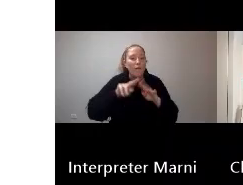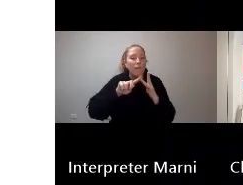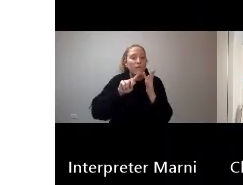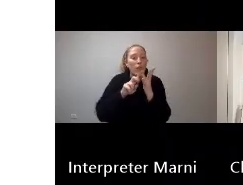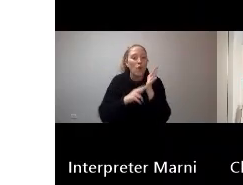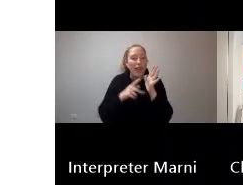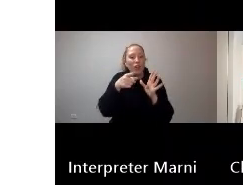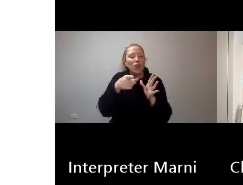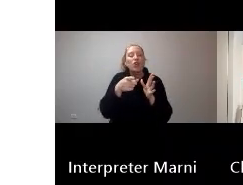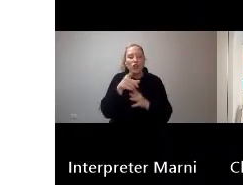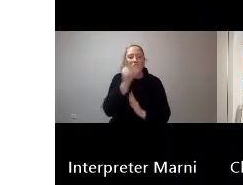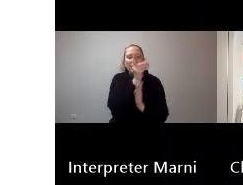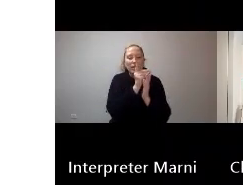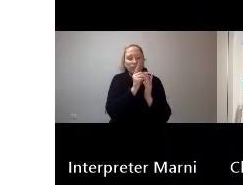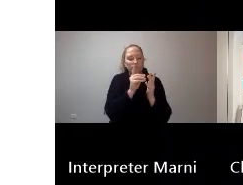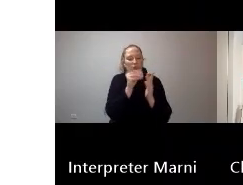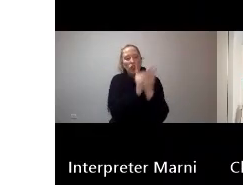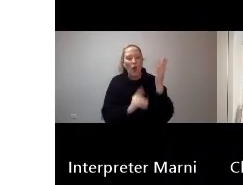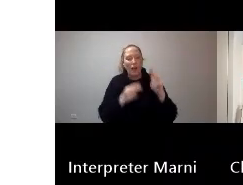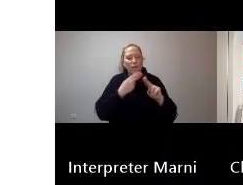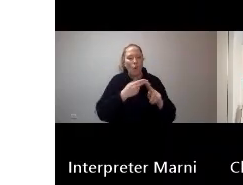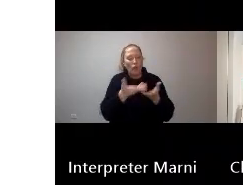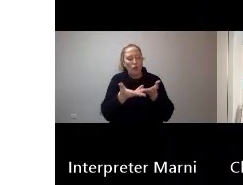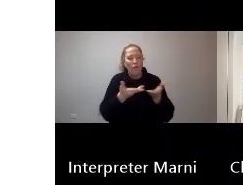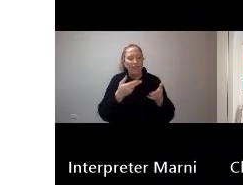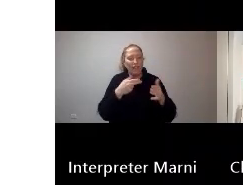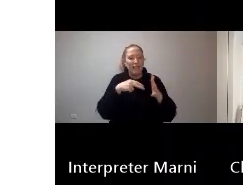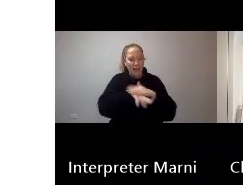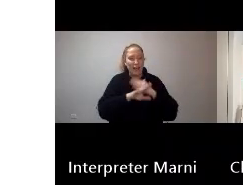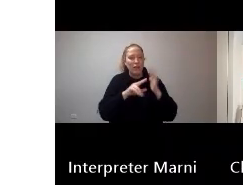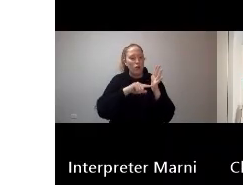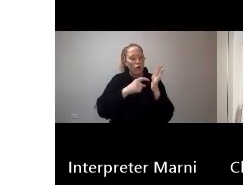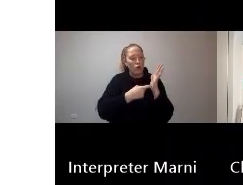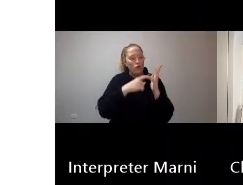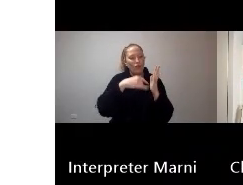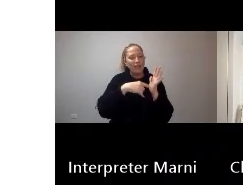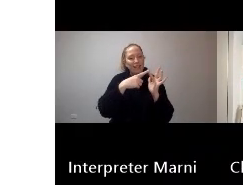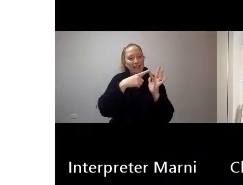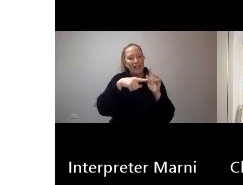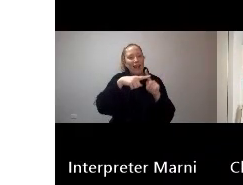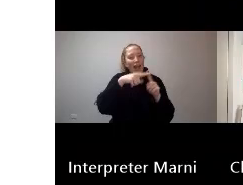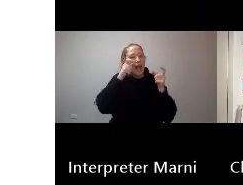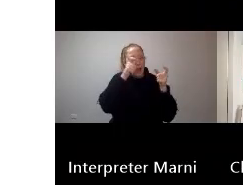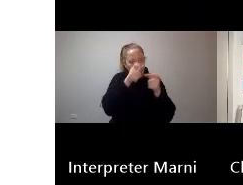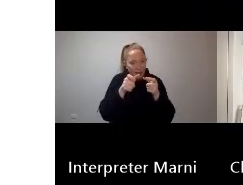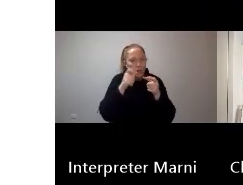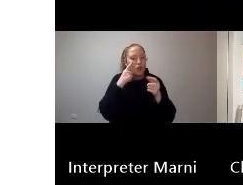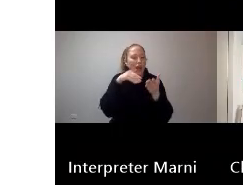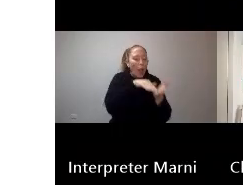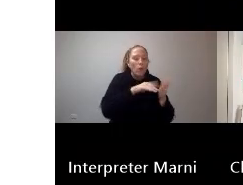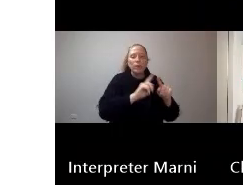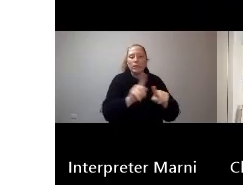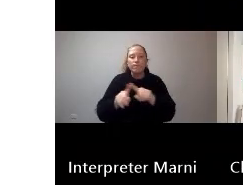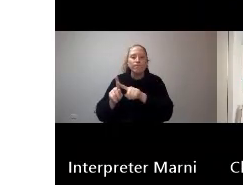at the New South Wales Trustee and Guardian, where she works with frontline and enabling teams to improve services for people